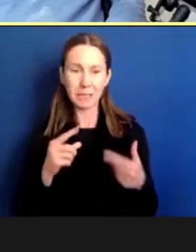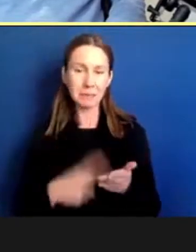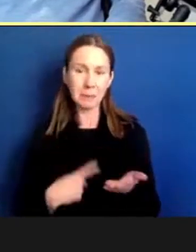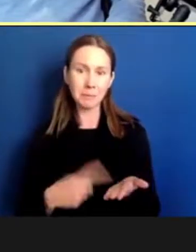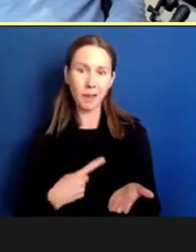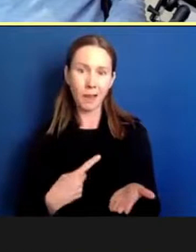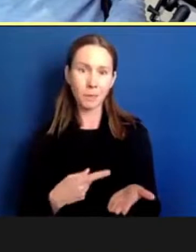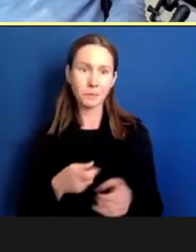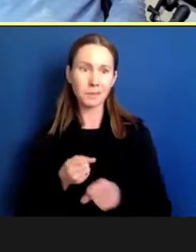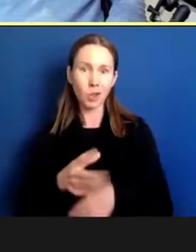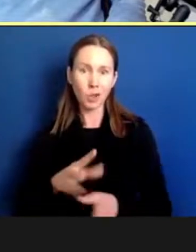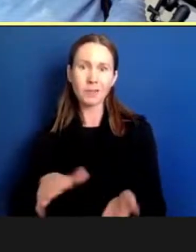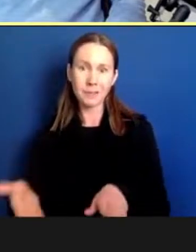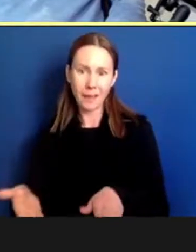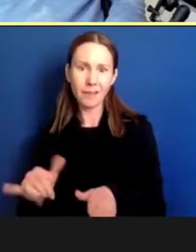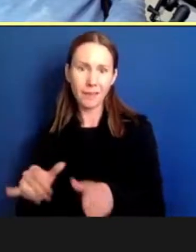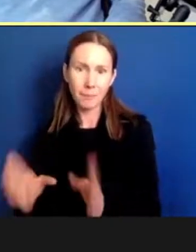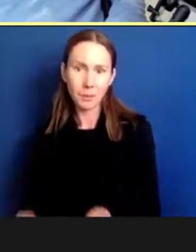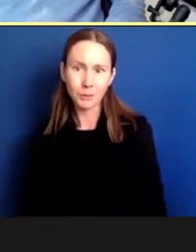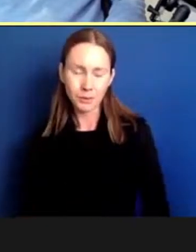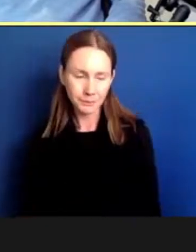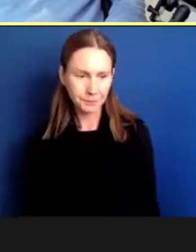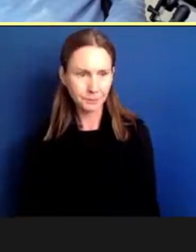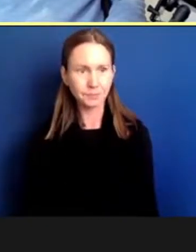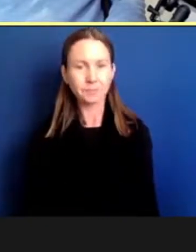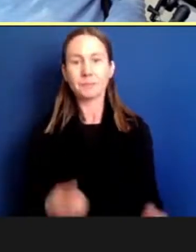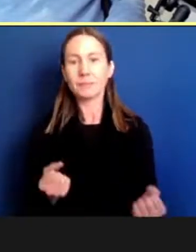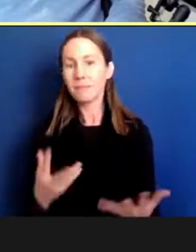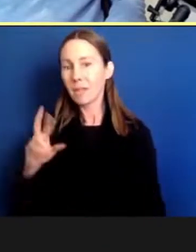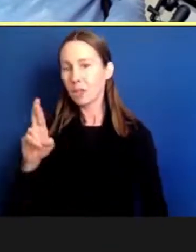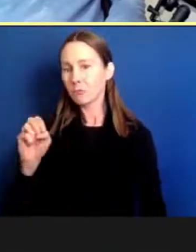In this series of reports we explored how people with disabilities